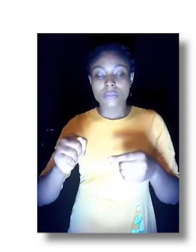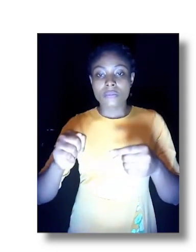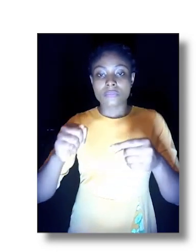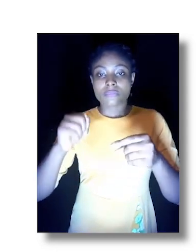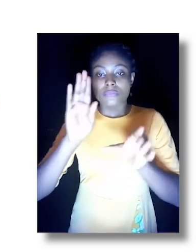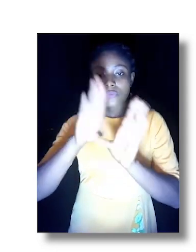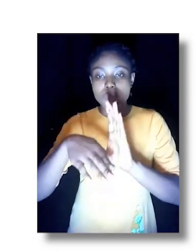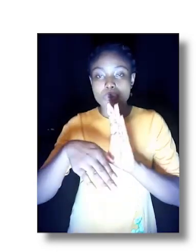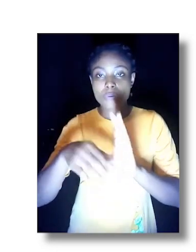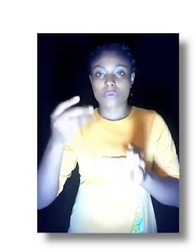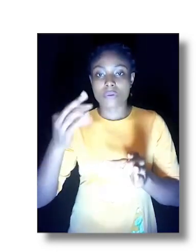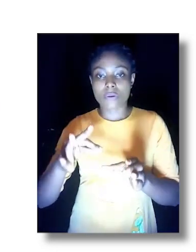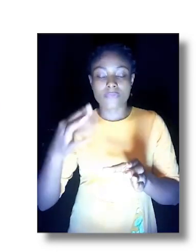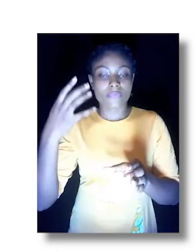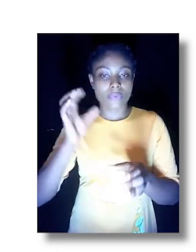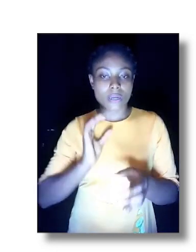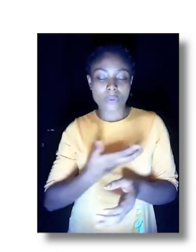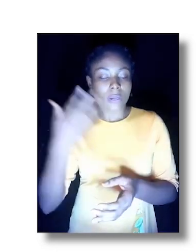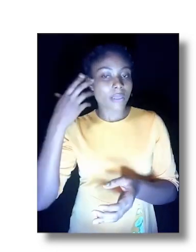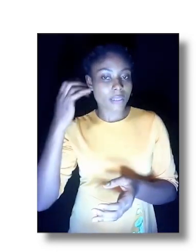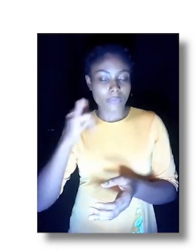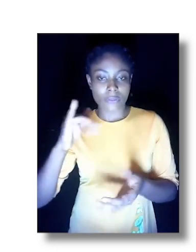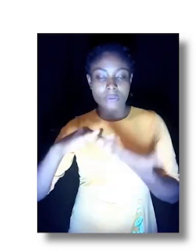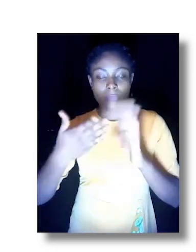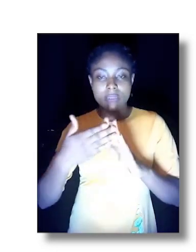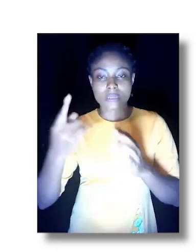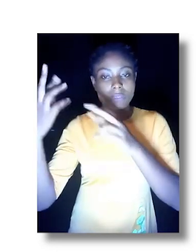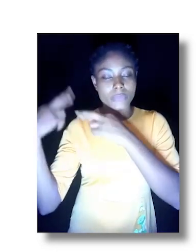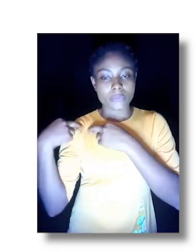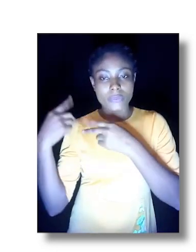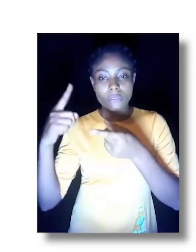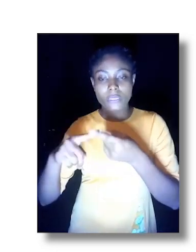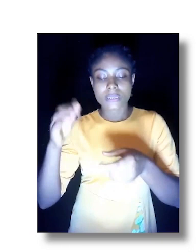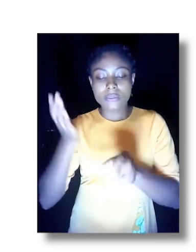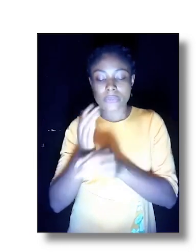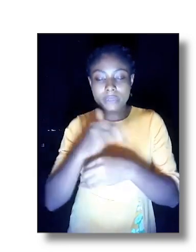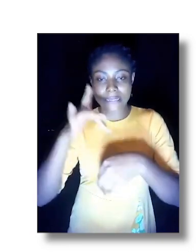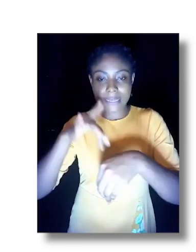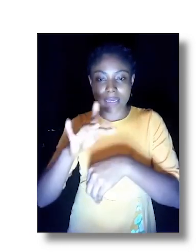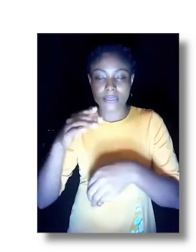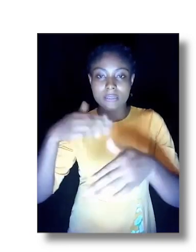in creating early language access for the deaf children in our indigenous communities.